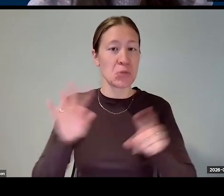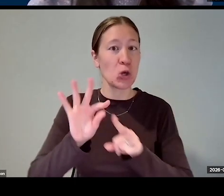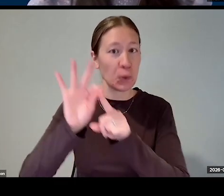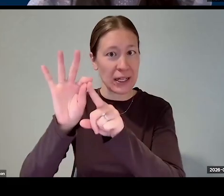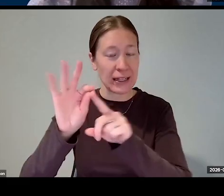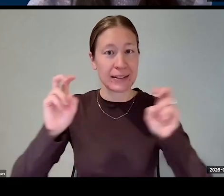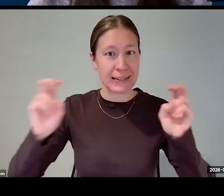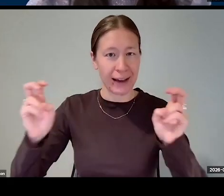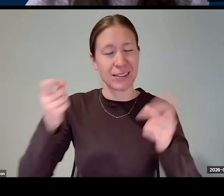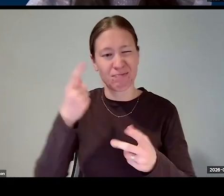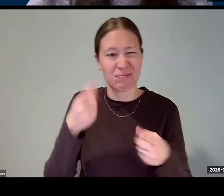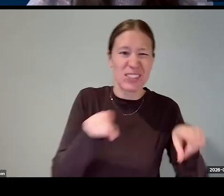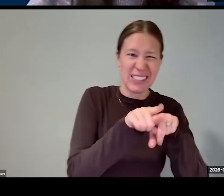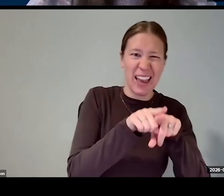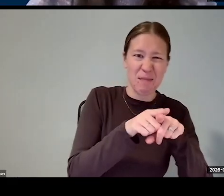even though it's the same idea.